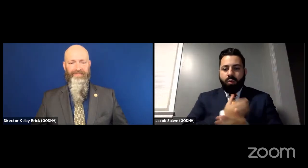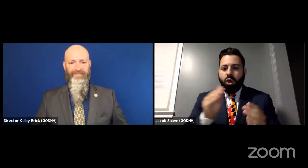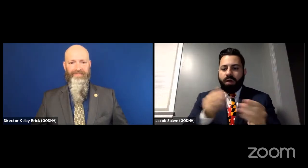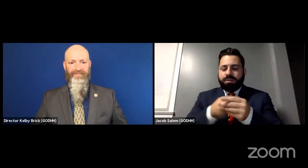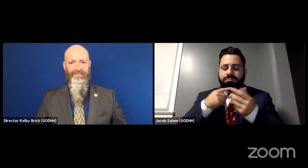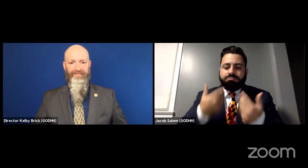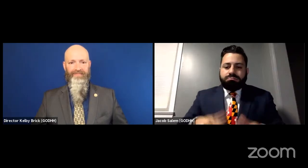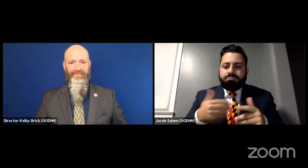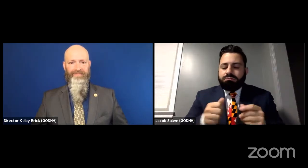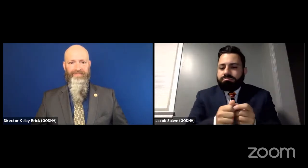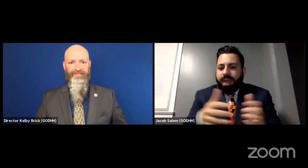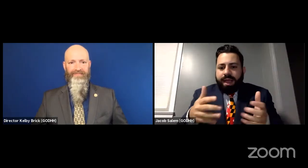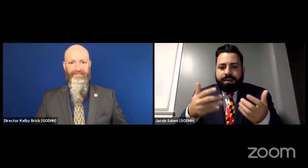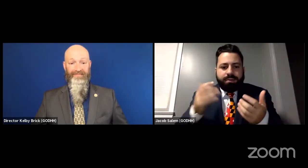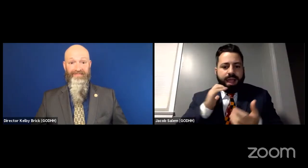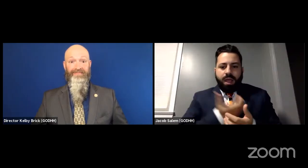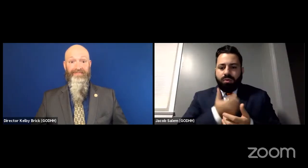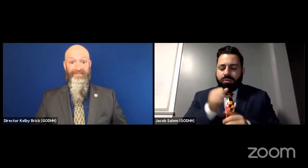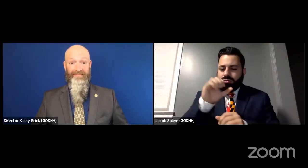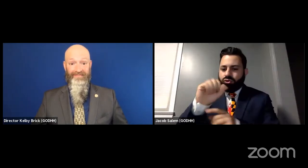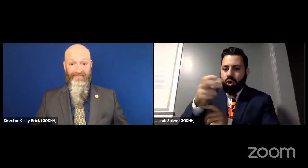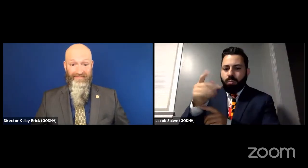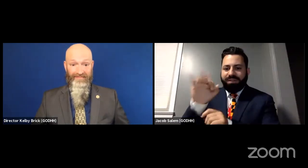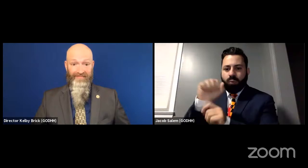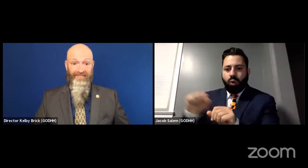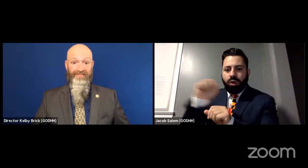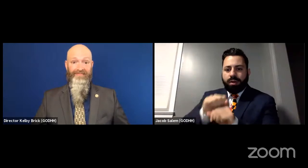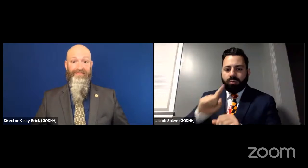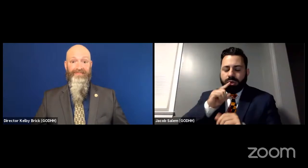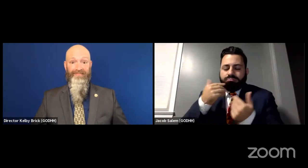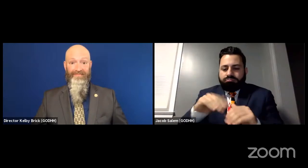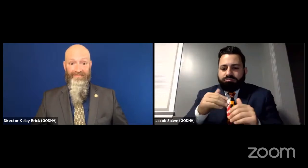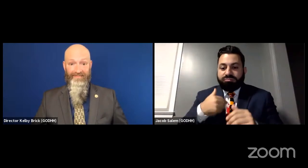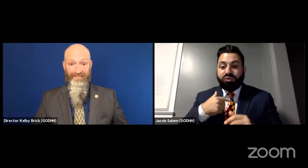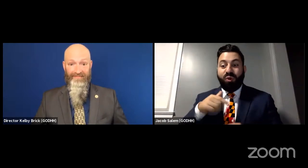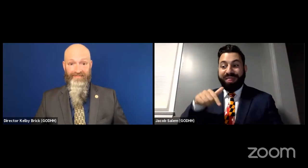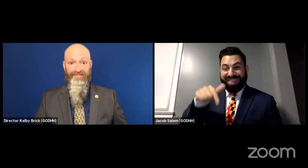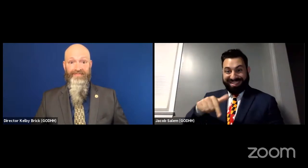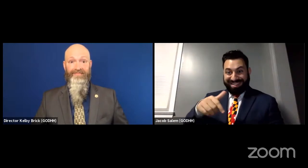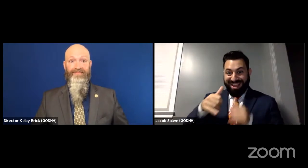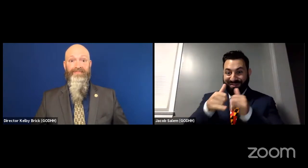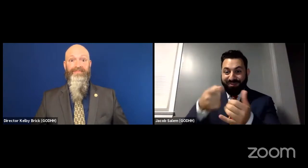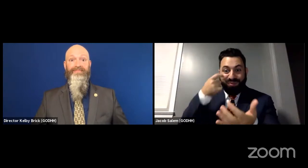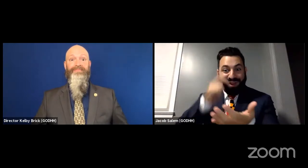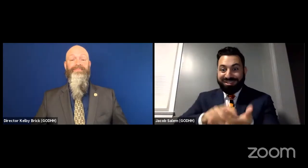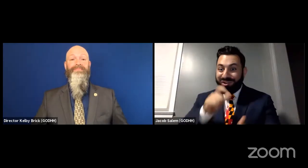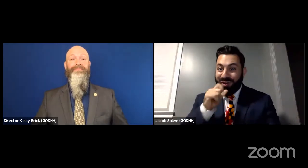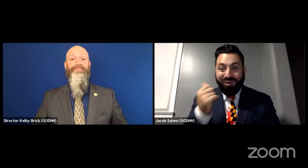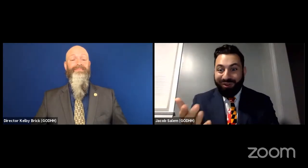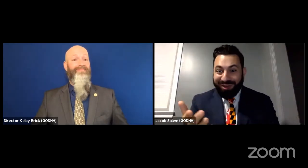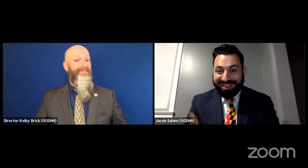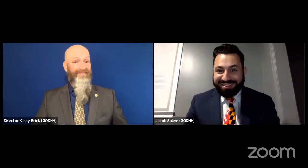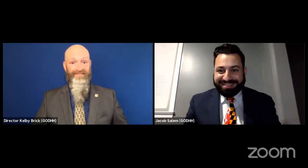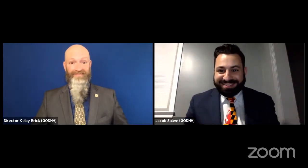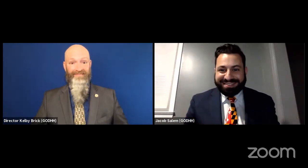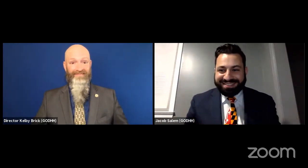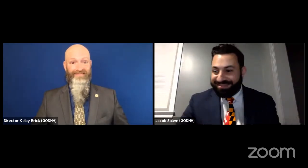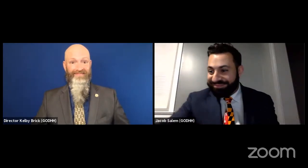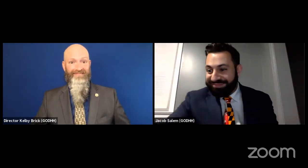it's key to changing policy, to making changes. So this award recognizes ‑‑ Kelby, take